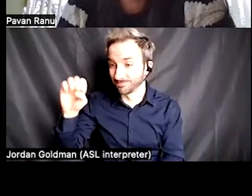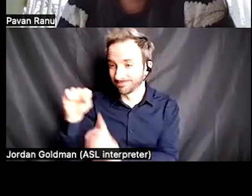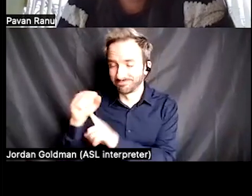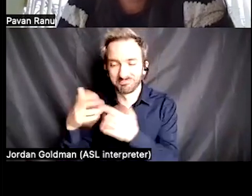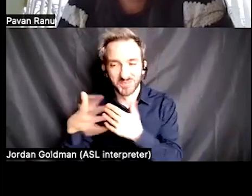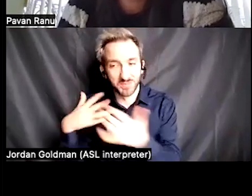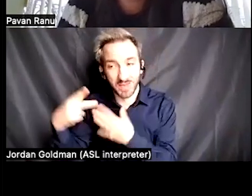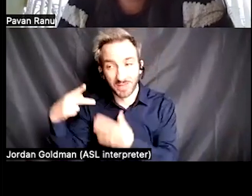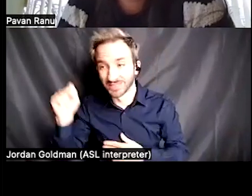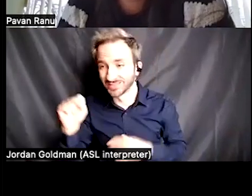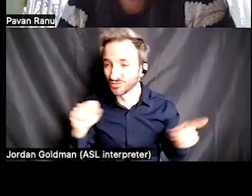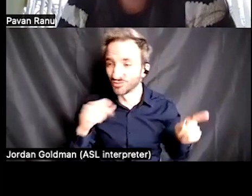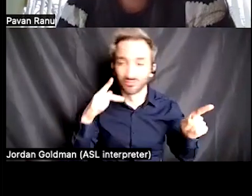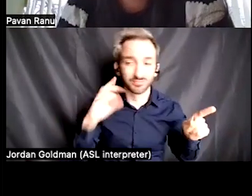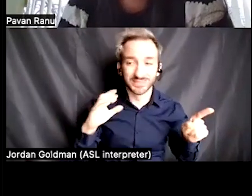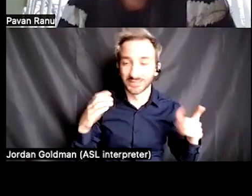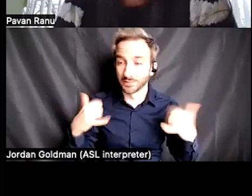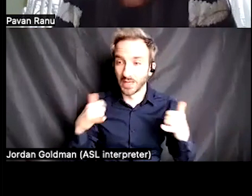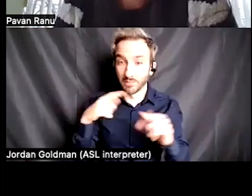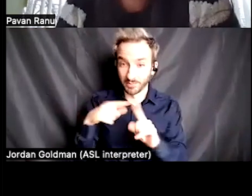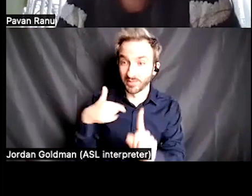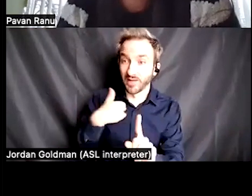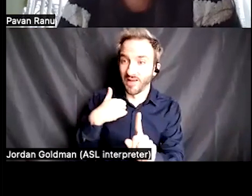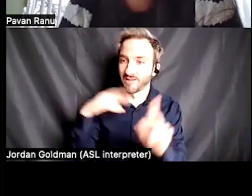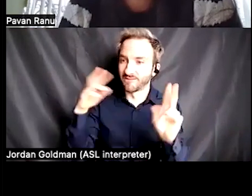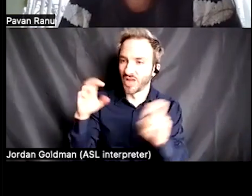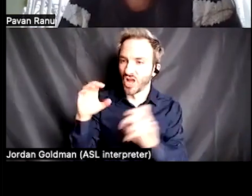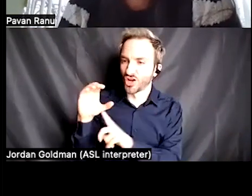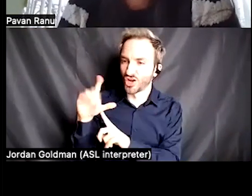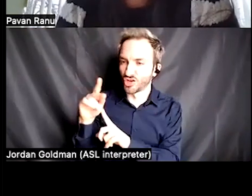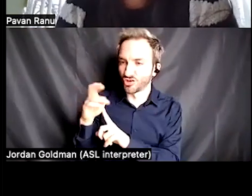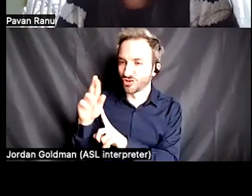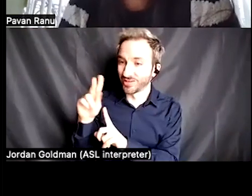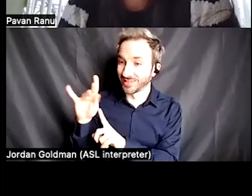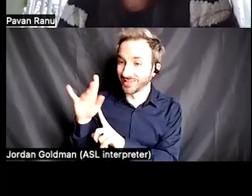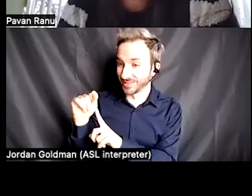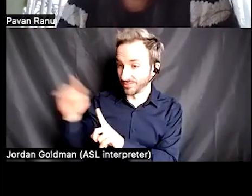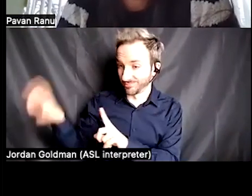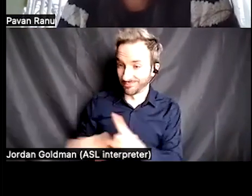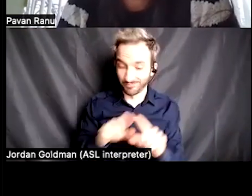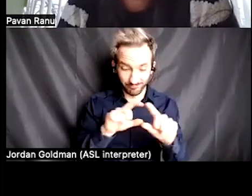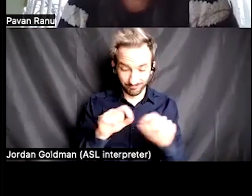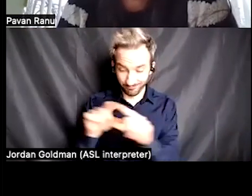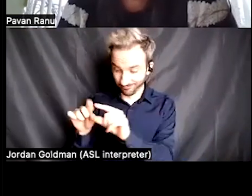they introduced a clutter kit that people can use to place in the homes that they build.